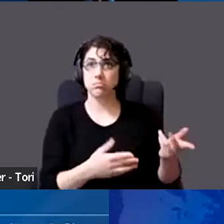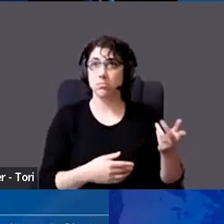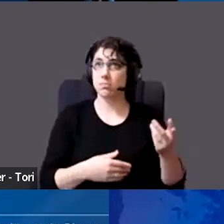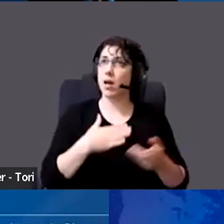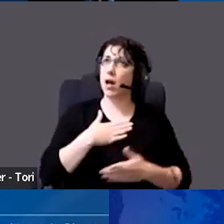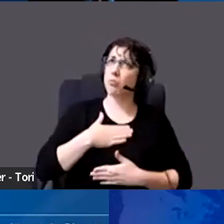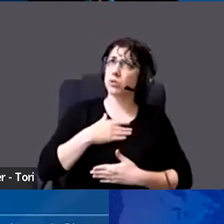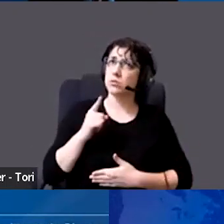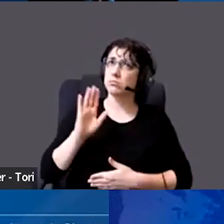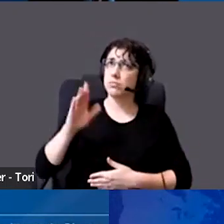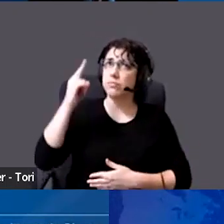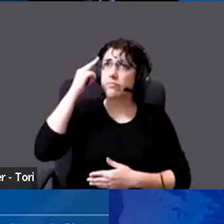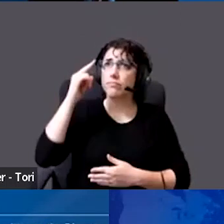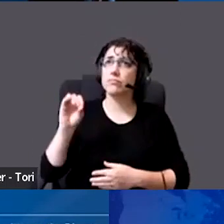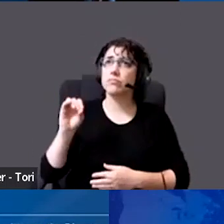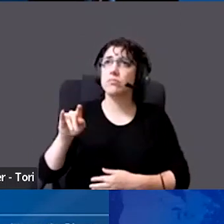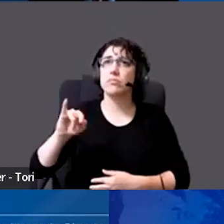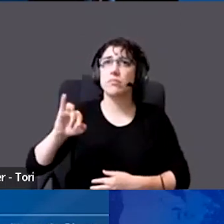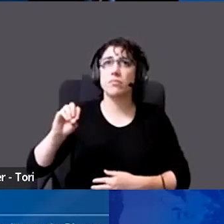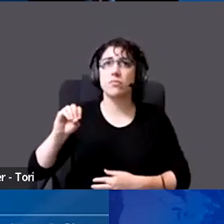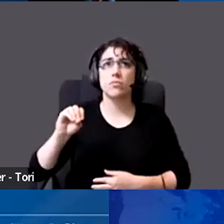I would also say, for some of the members,